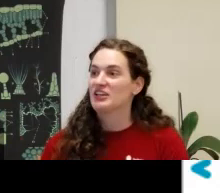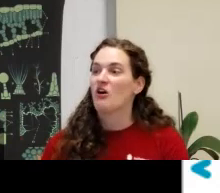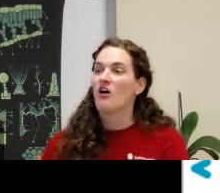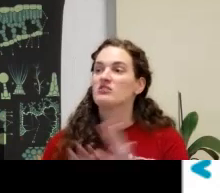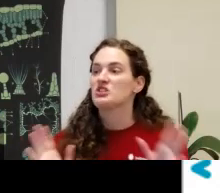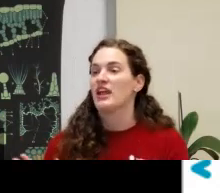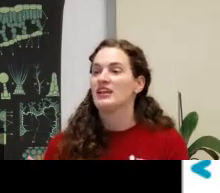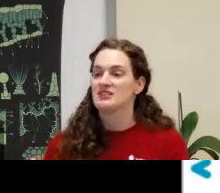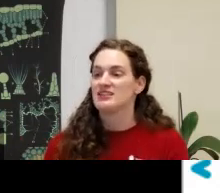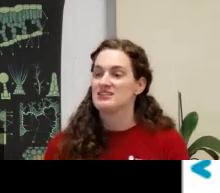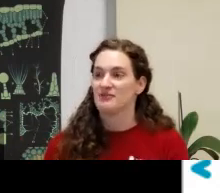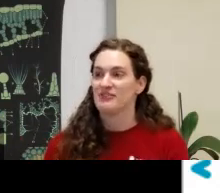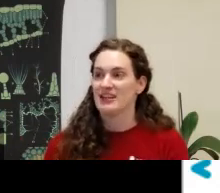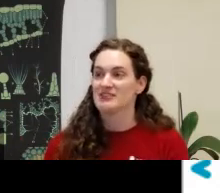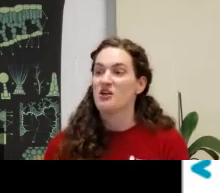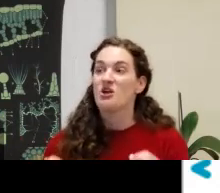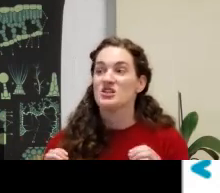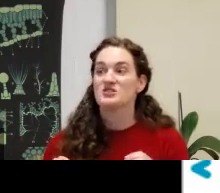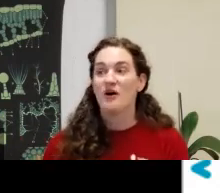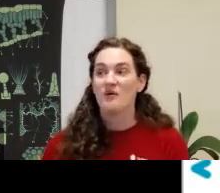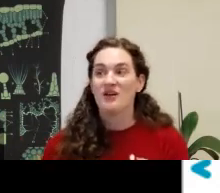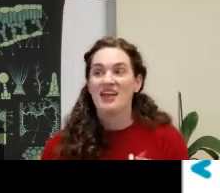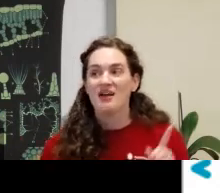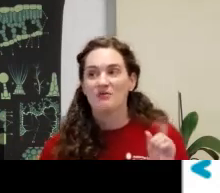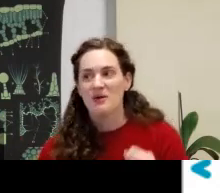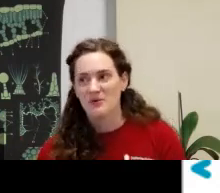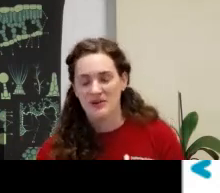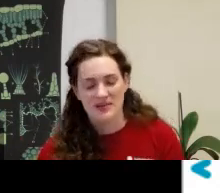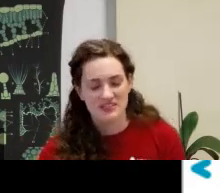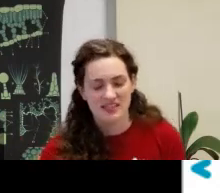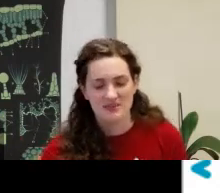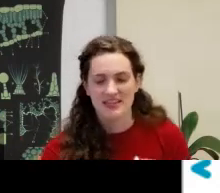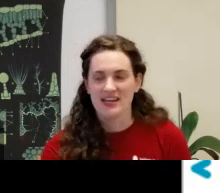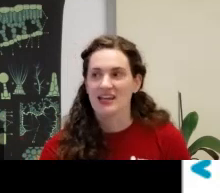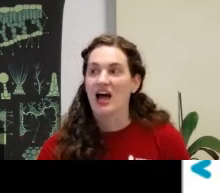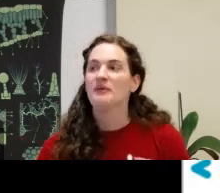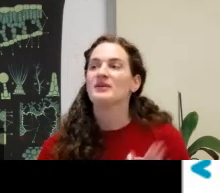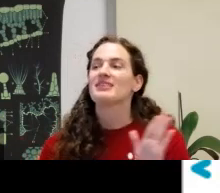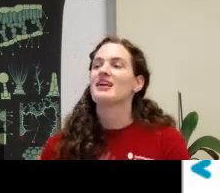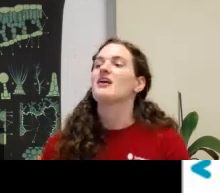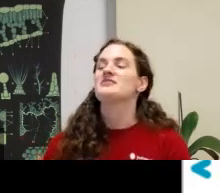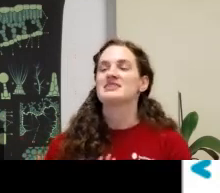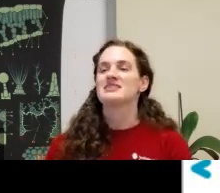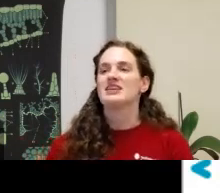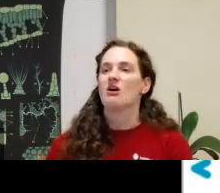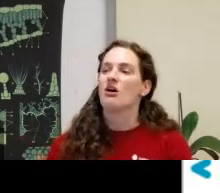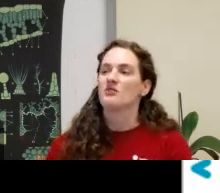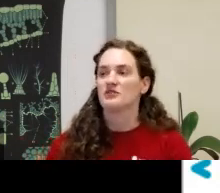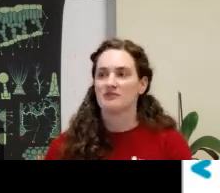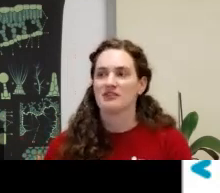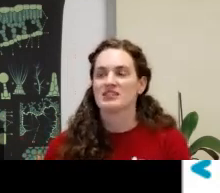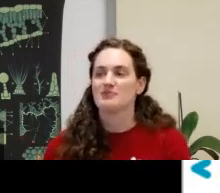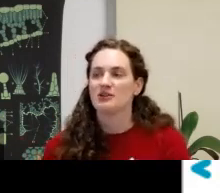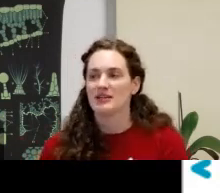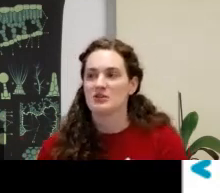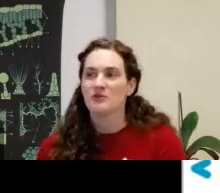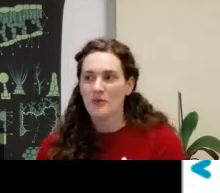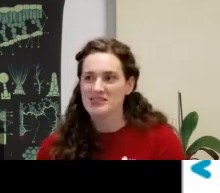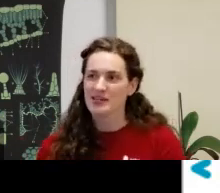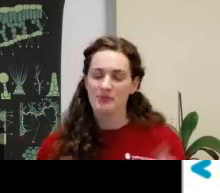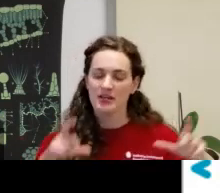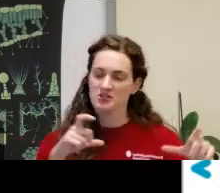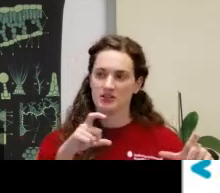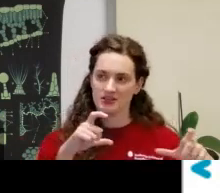Emily Borger: Can all change these different things so remember what I mentioned at the beginning, I would love to see all of your different experiments, so if you want to take a picture.